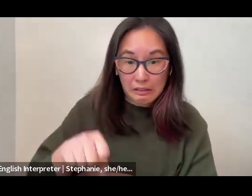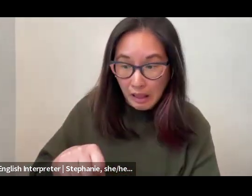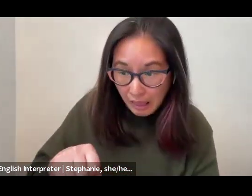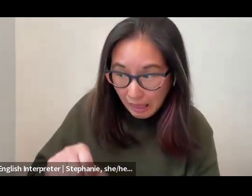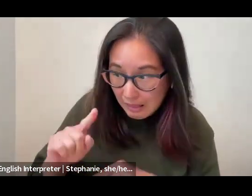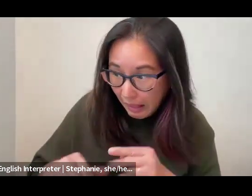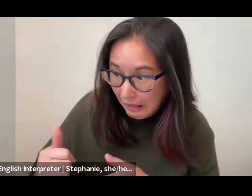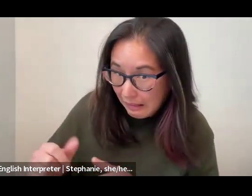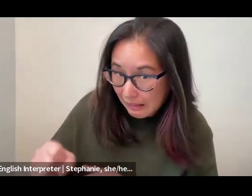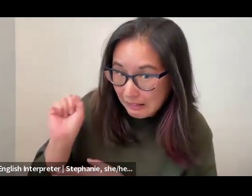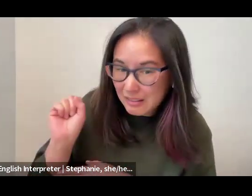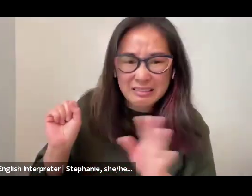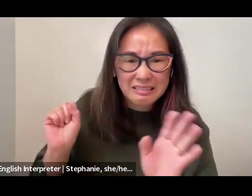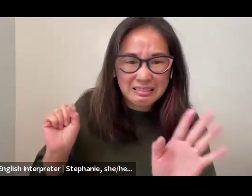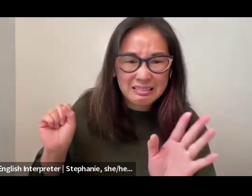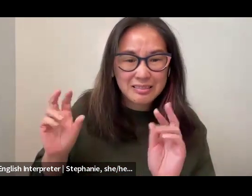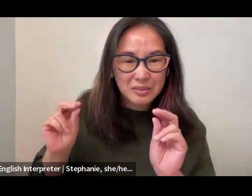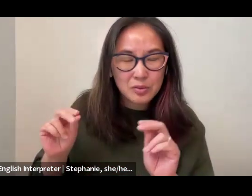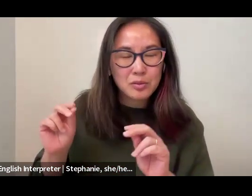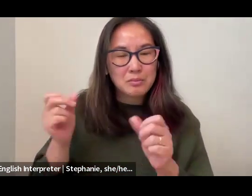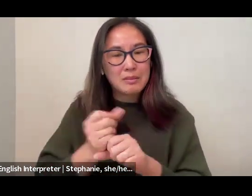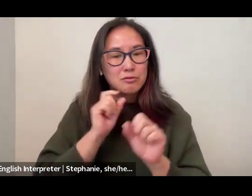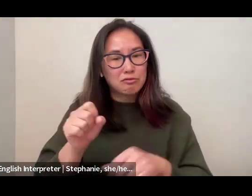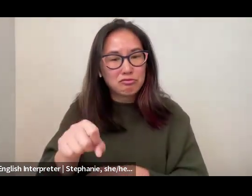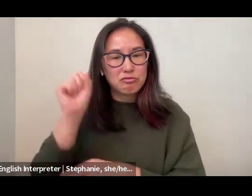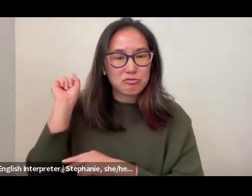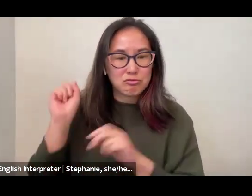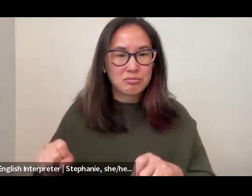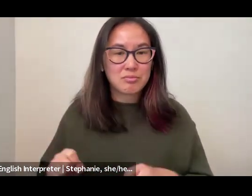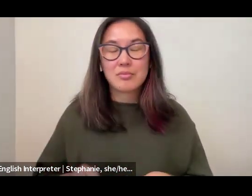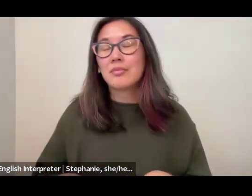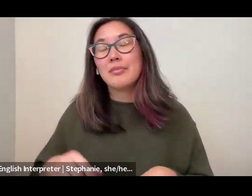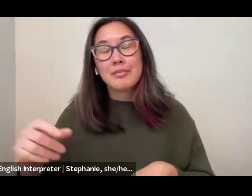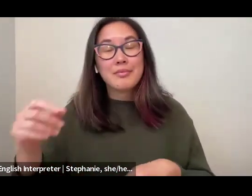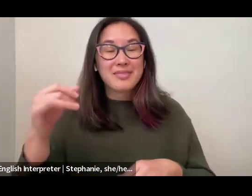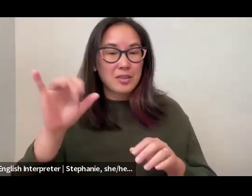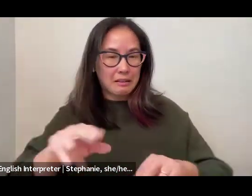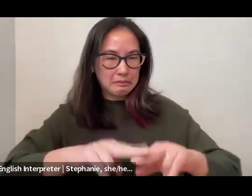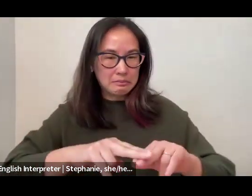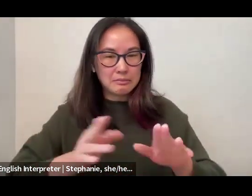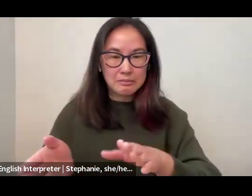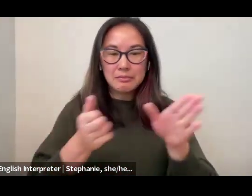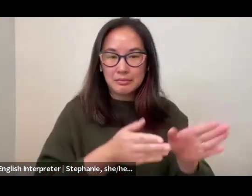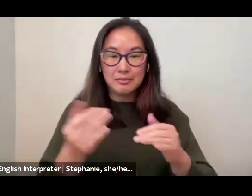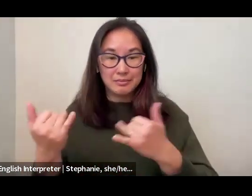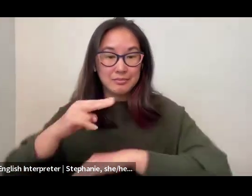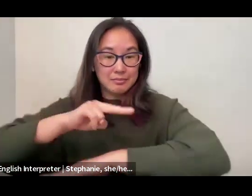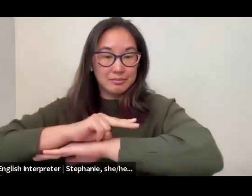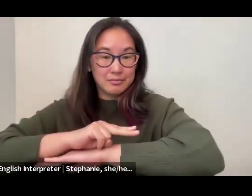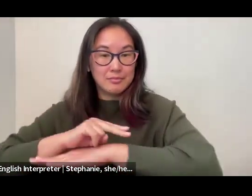If you are laying down, your feet are on the floor, you can hold behind your thigh,